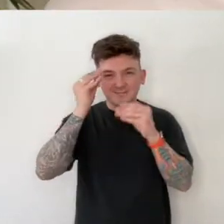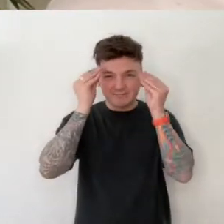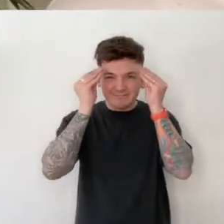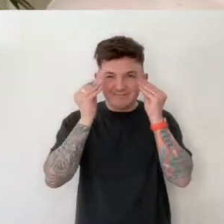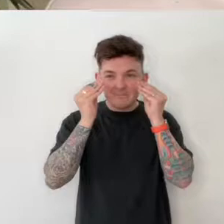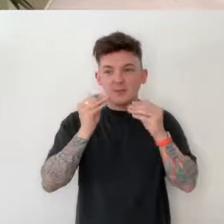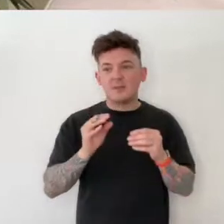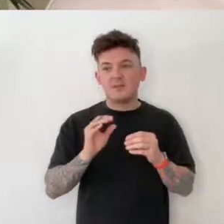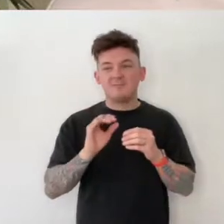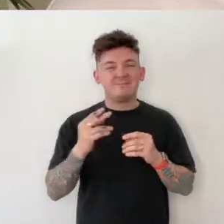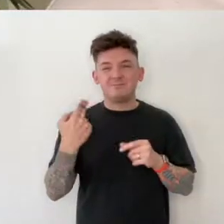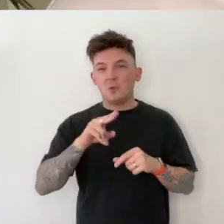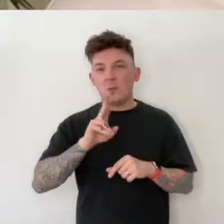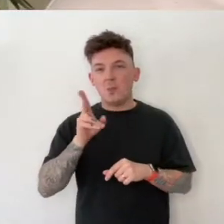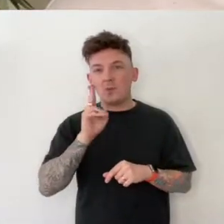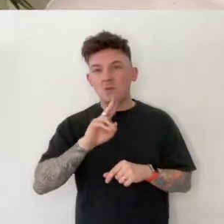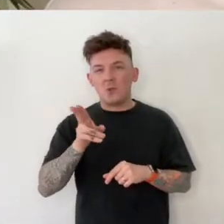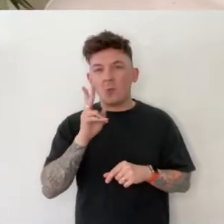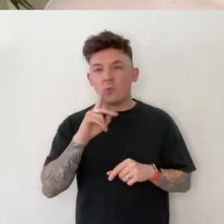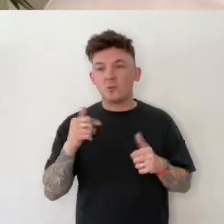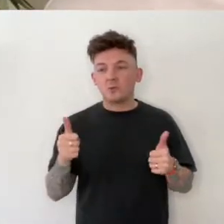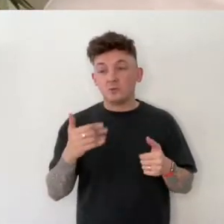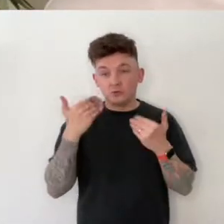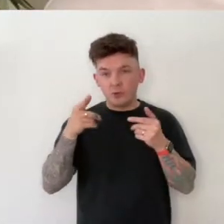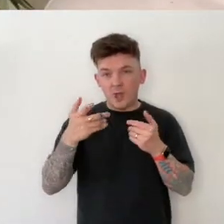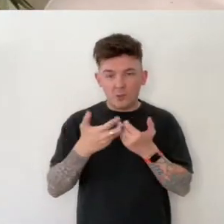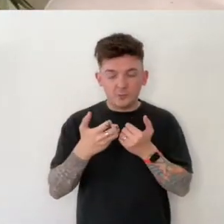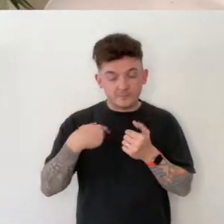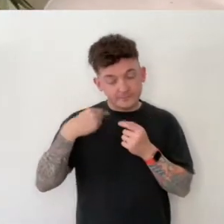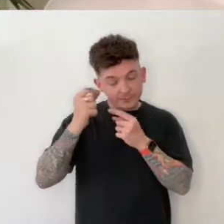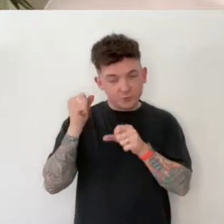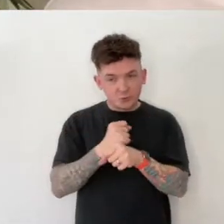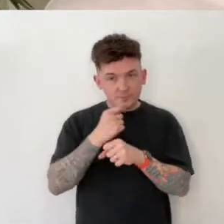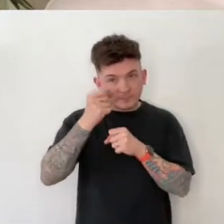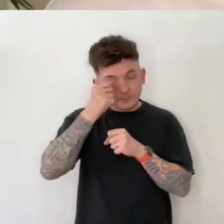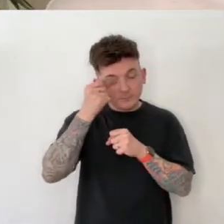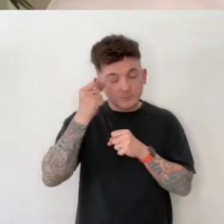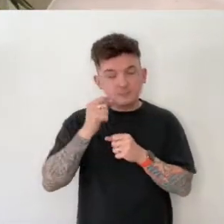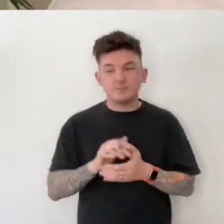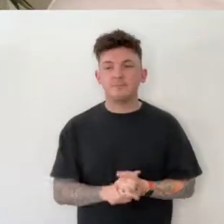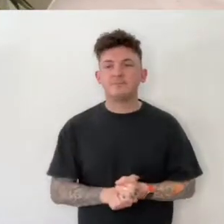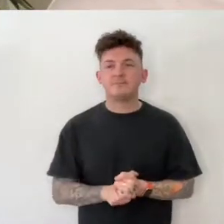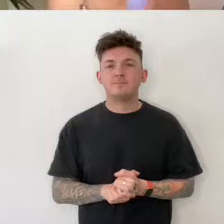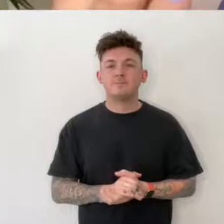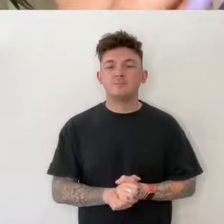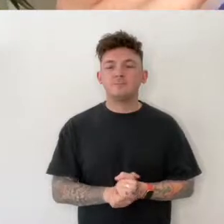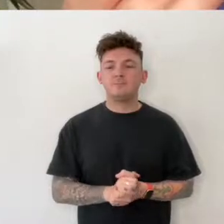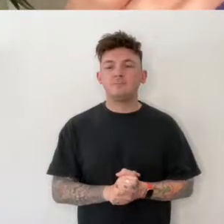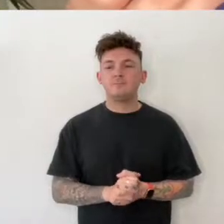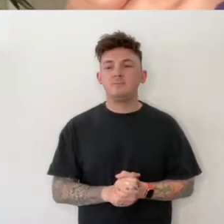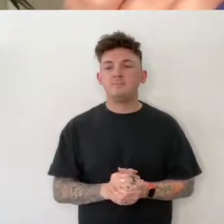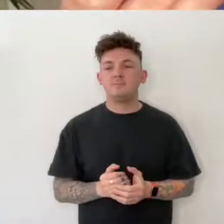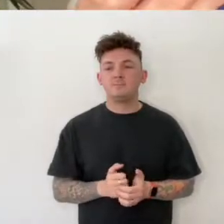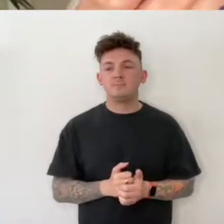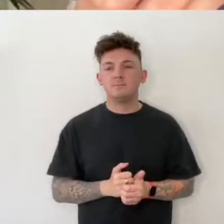i just tend to hold it and then i will just sort of draw along some women will do full